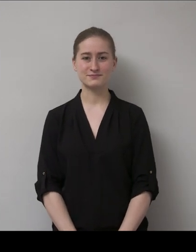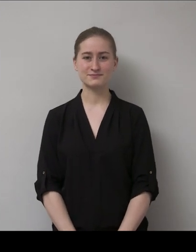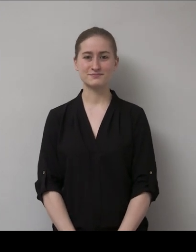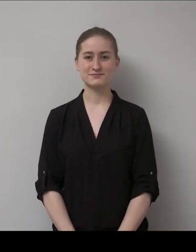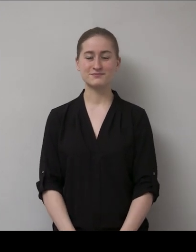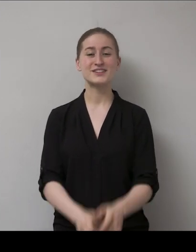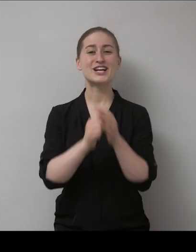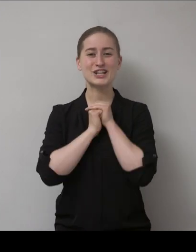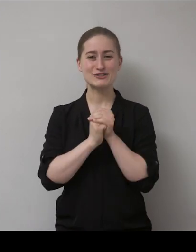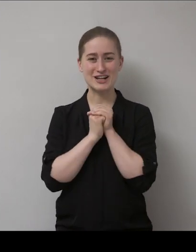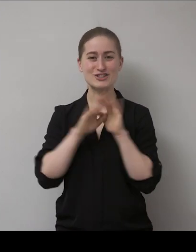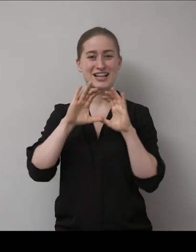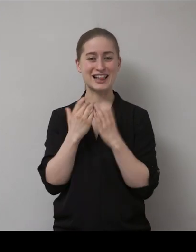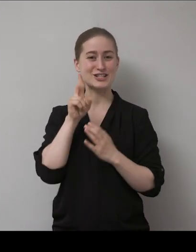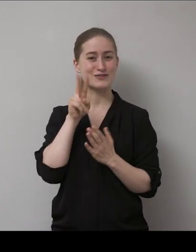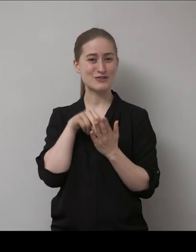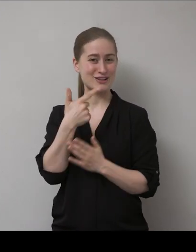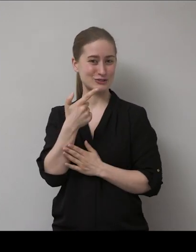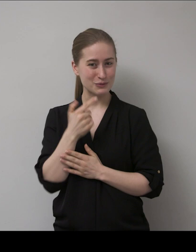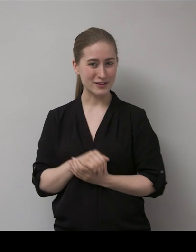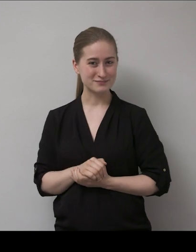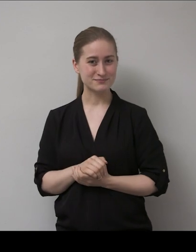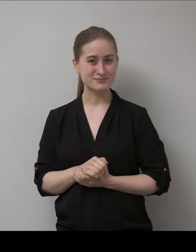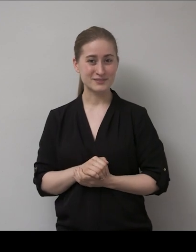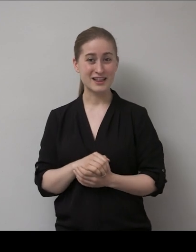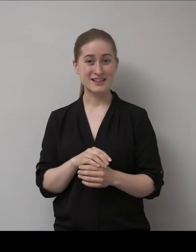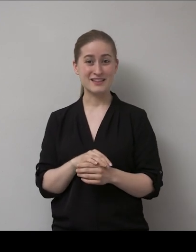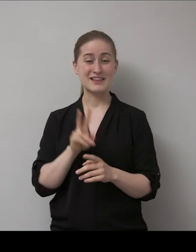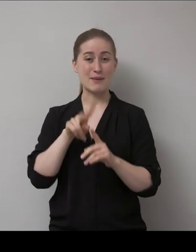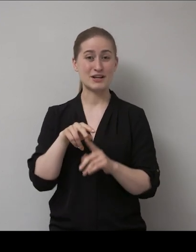Congratulations to the class of 2021. "The application of GIS is limited